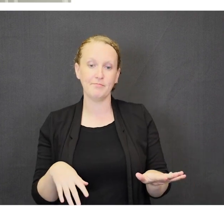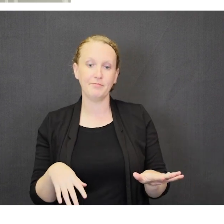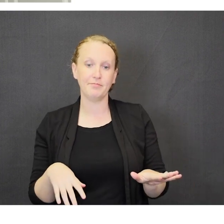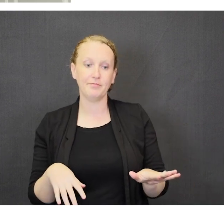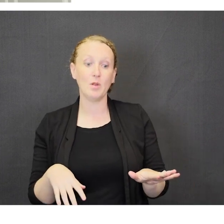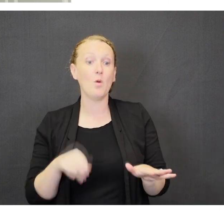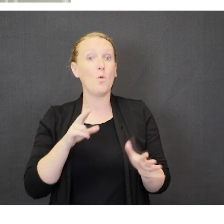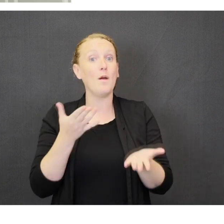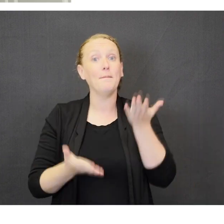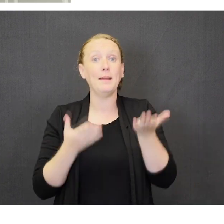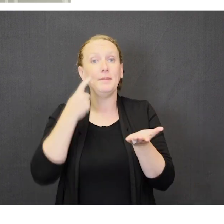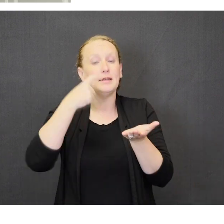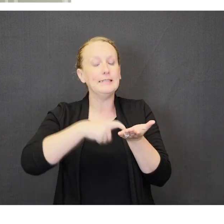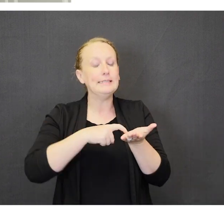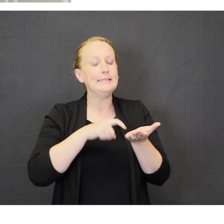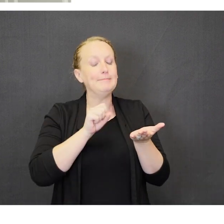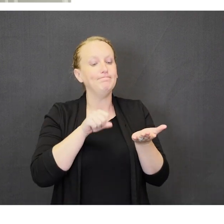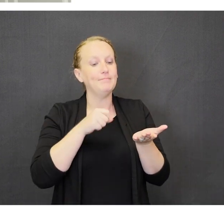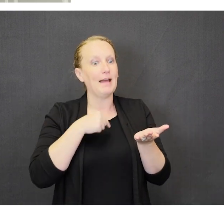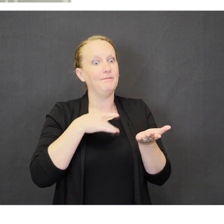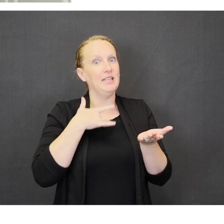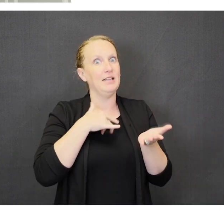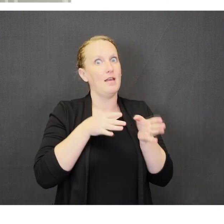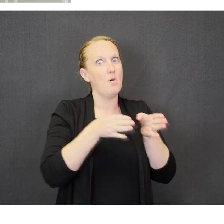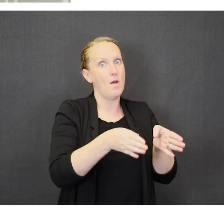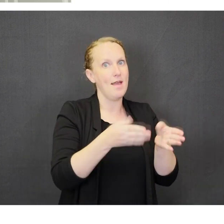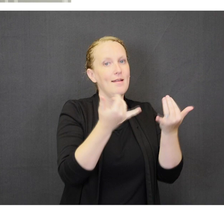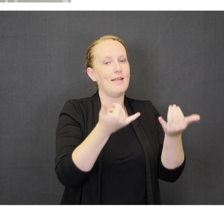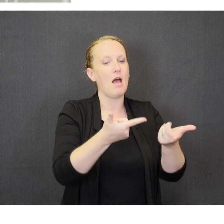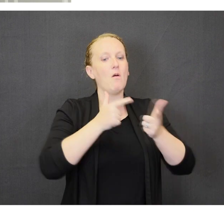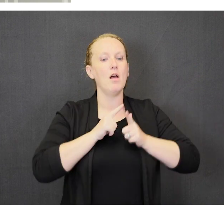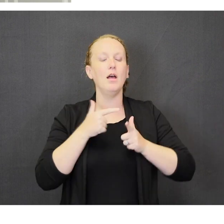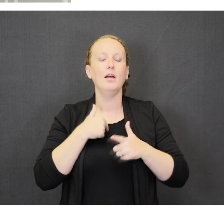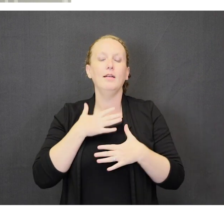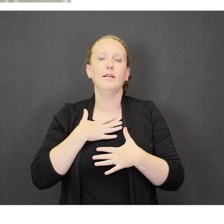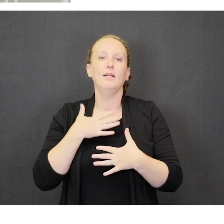know what and that's why I'm taking some deeper breaths or that's why you know I